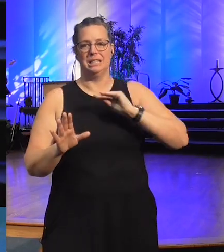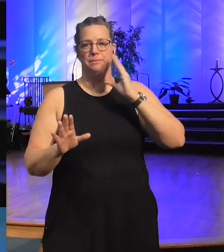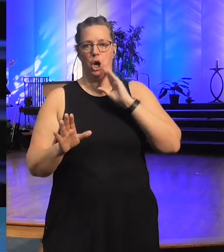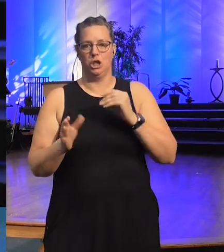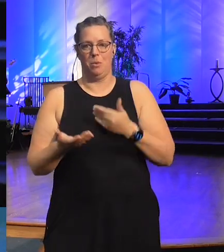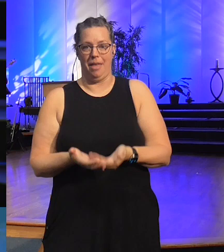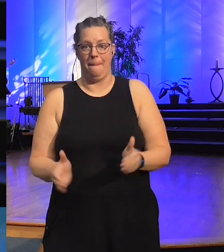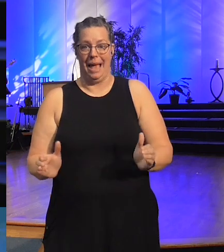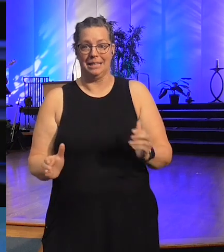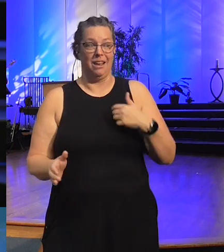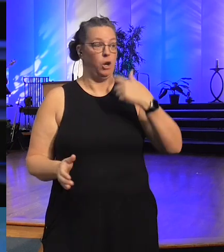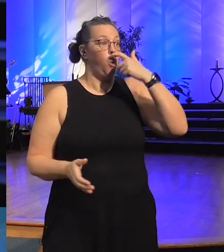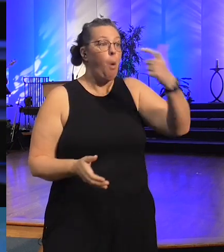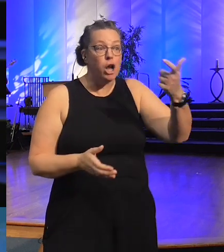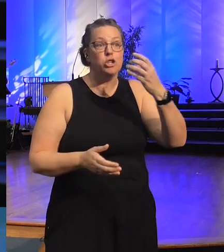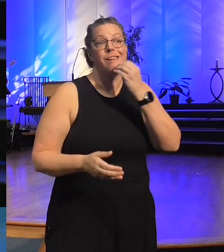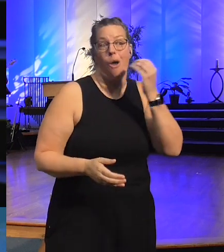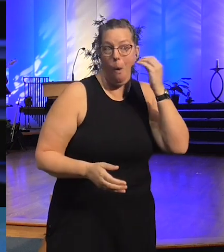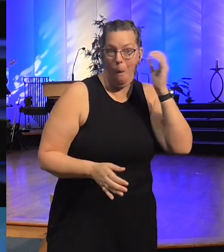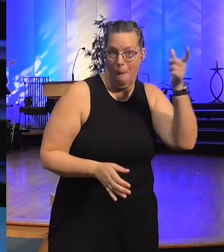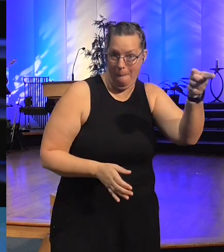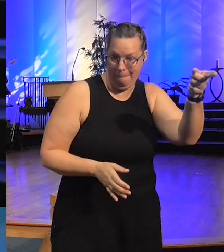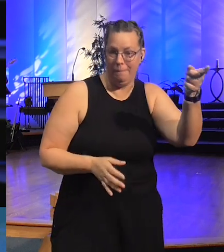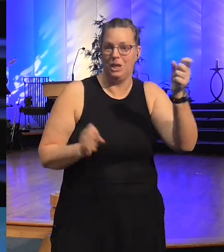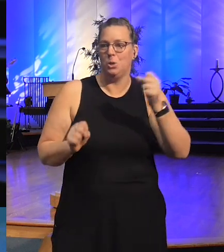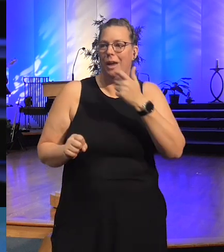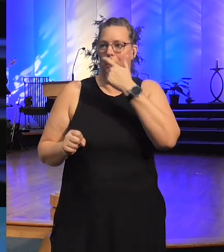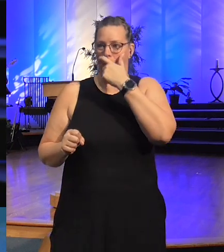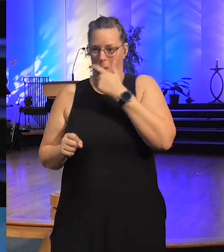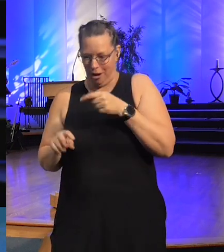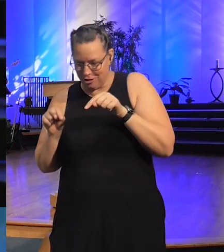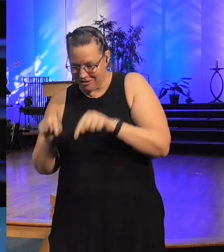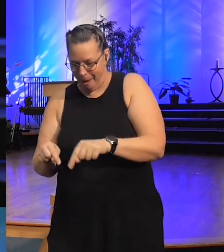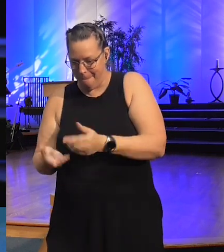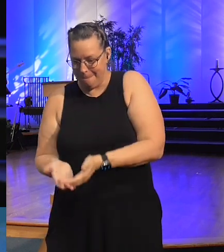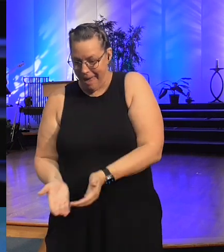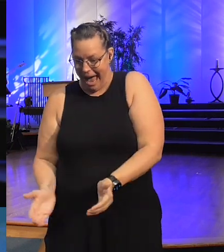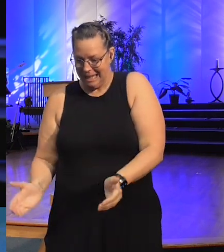watching at home I invite you to have that basket there but we we get to take this this physical